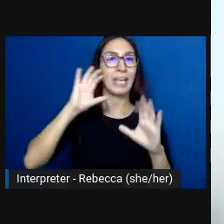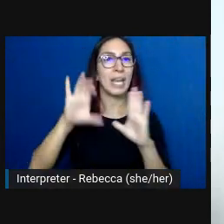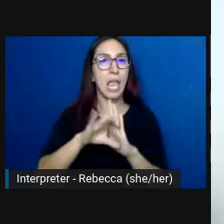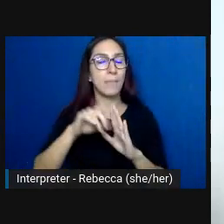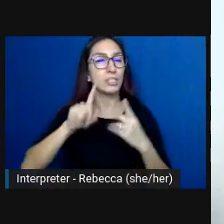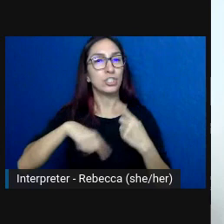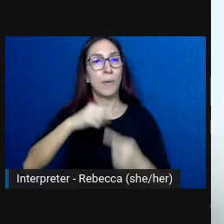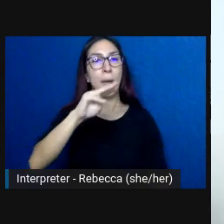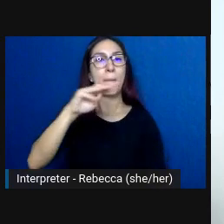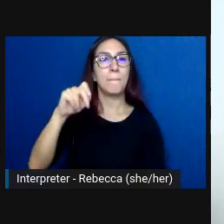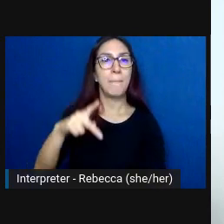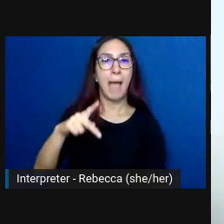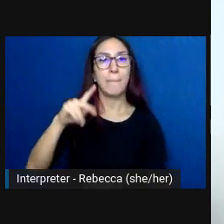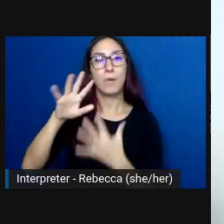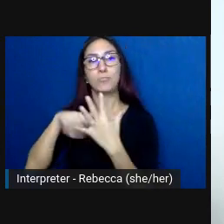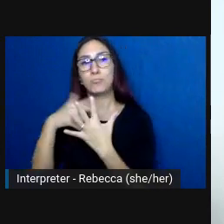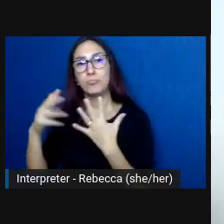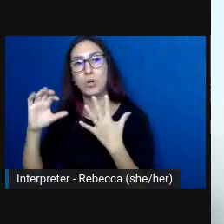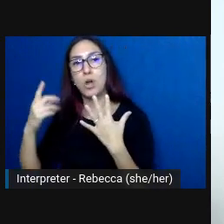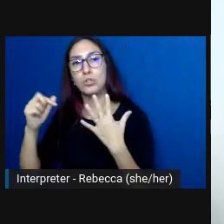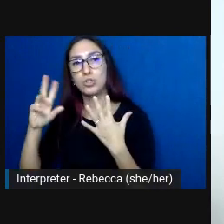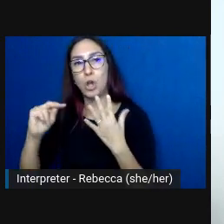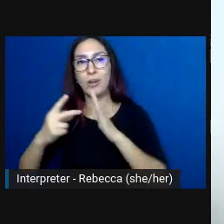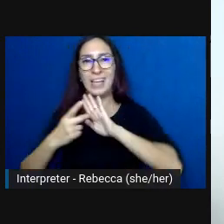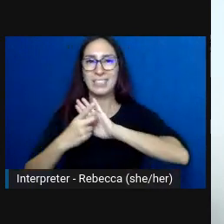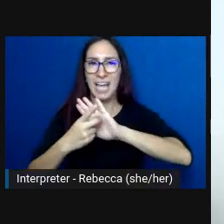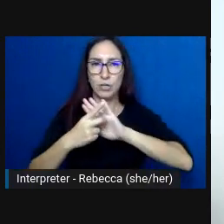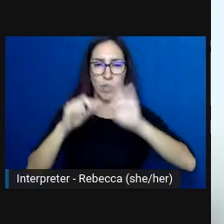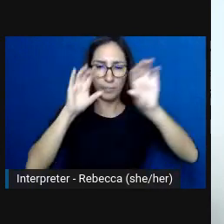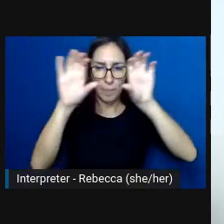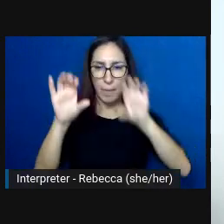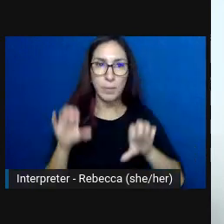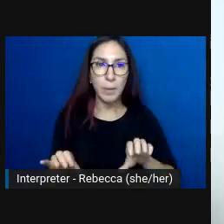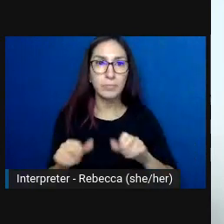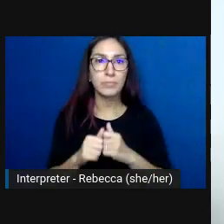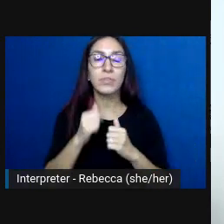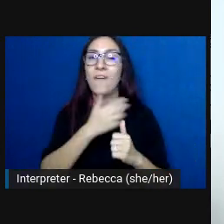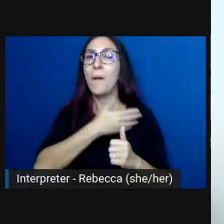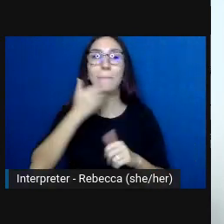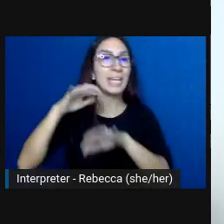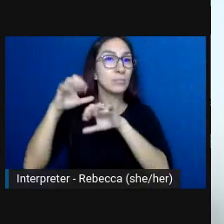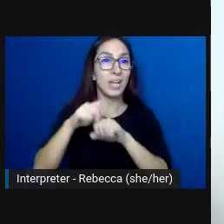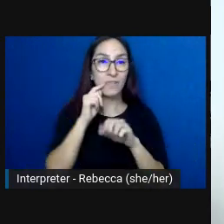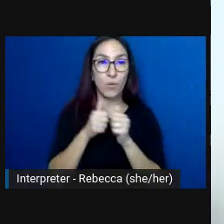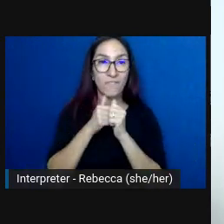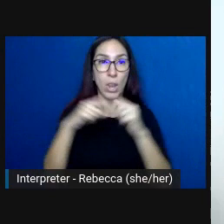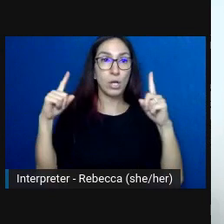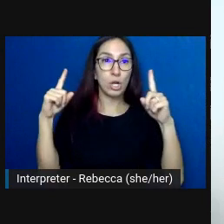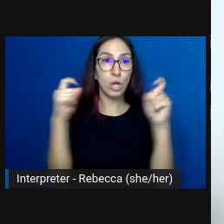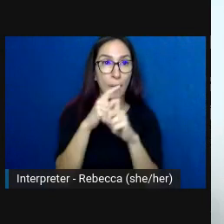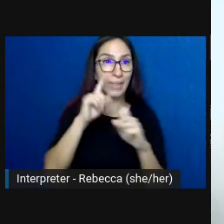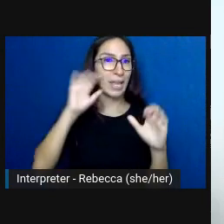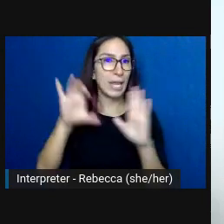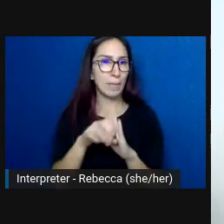Follow best practices for following complicated images, and here's two things to consider.